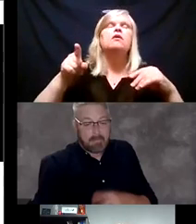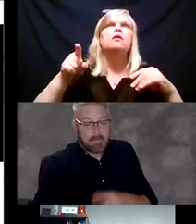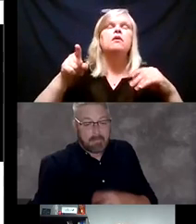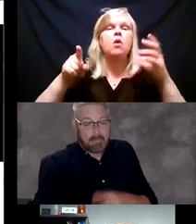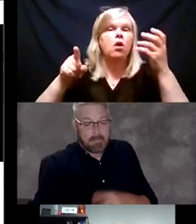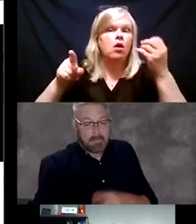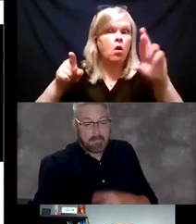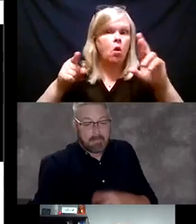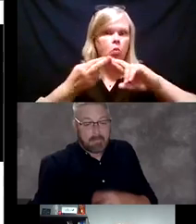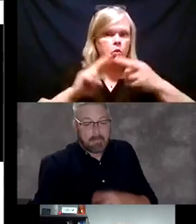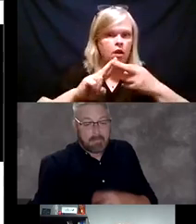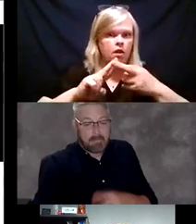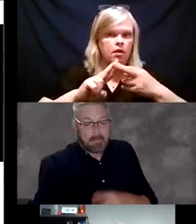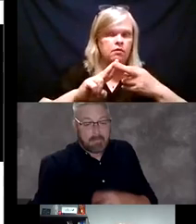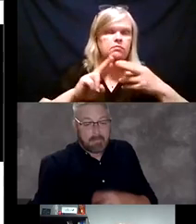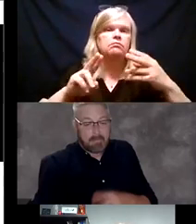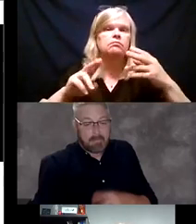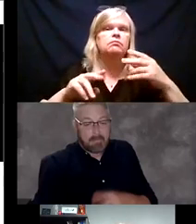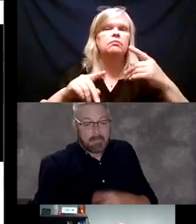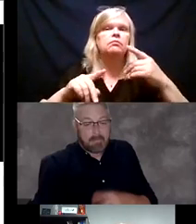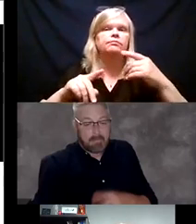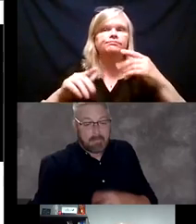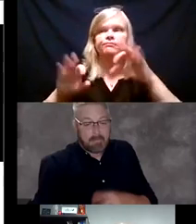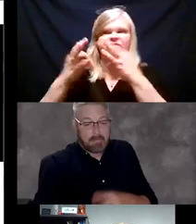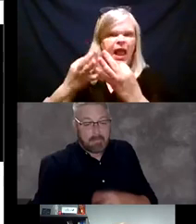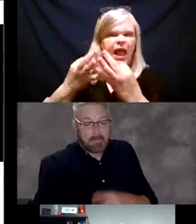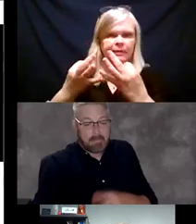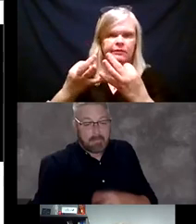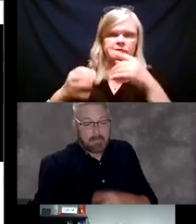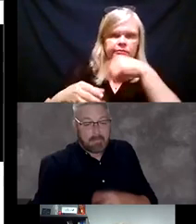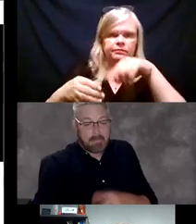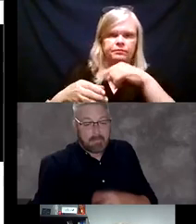RELATED BY BLOOD OR AFFINITY TO THE 4TH DEGREE -- AFFINITY